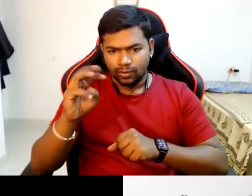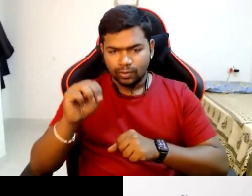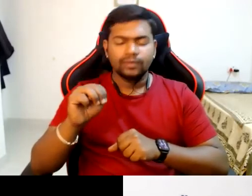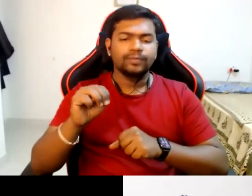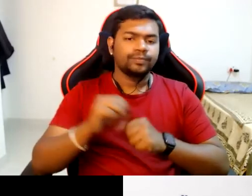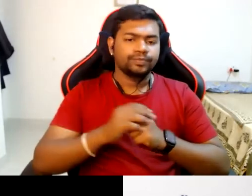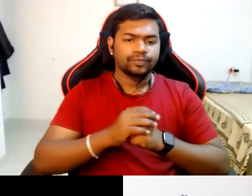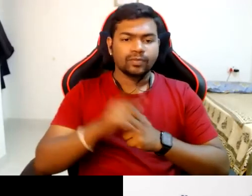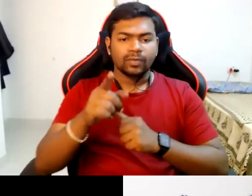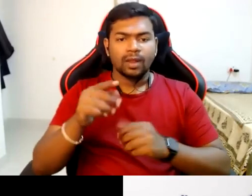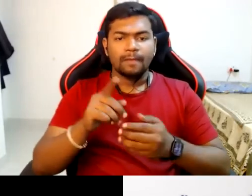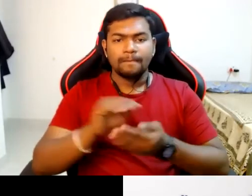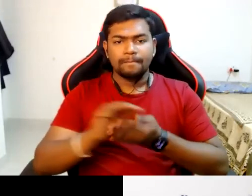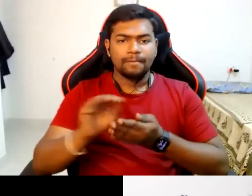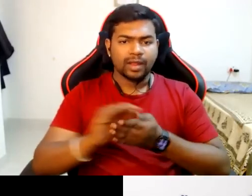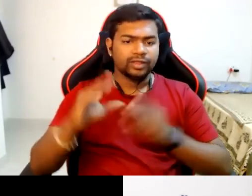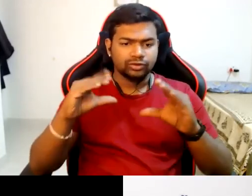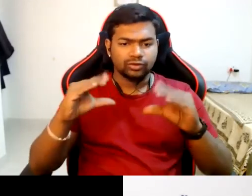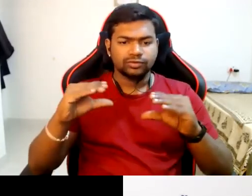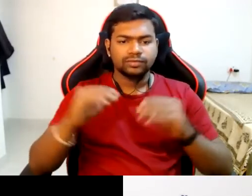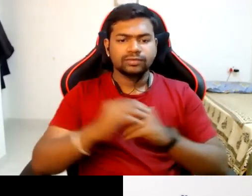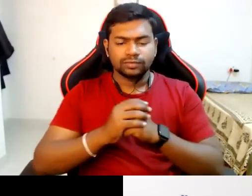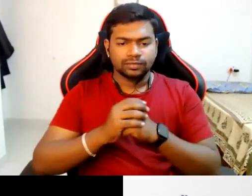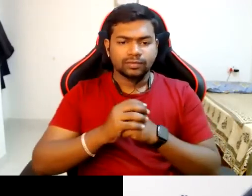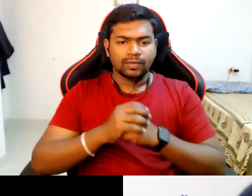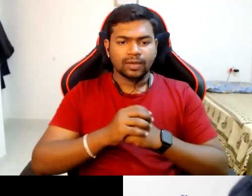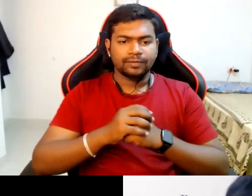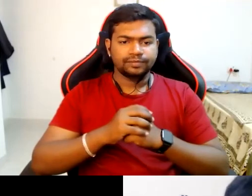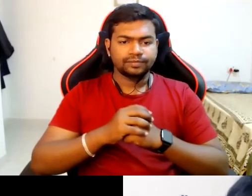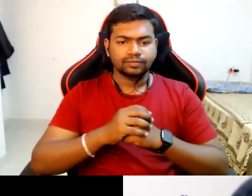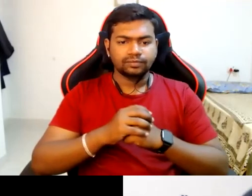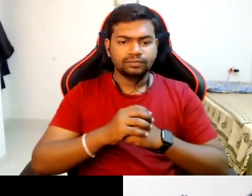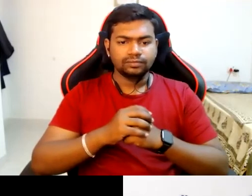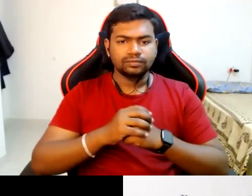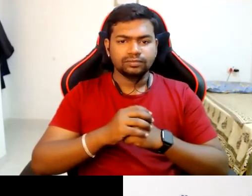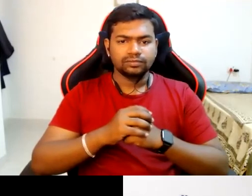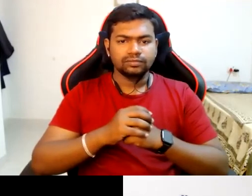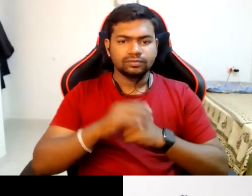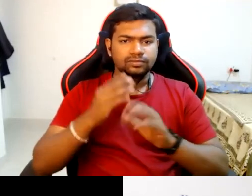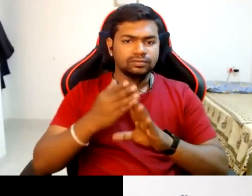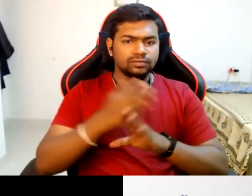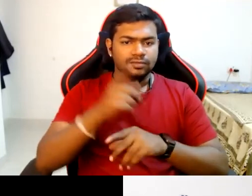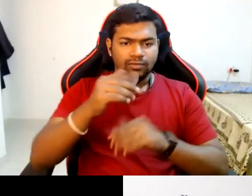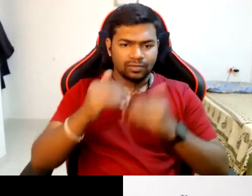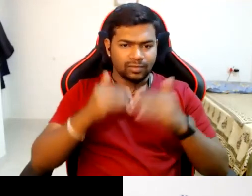to make banking software at laser soft info systems. laser soft is where i Started my career and it was an